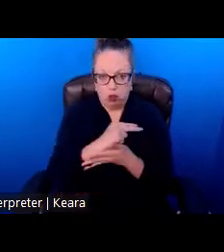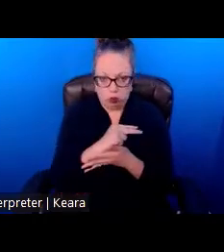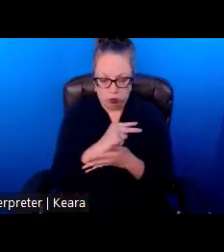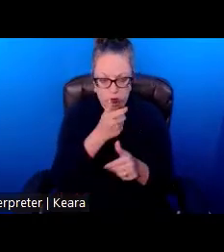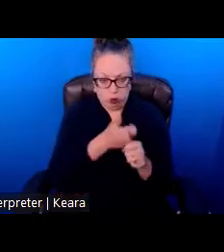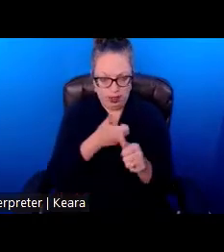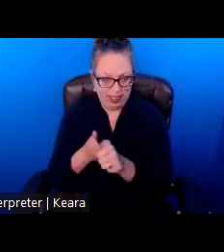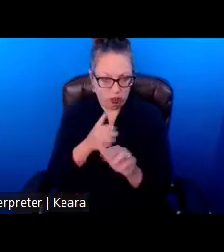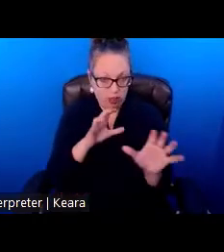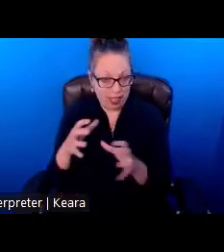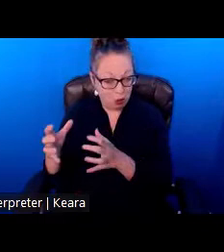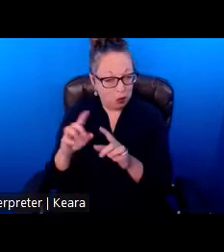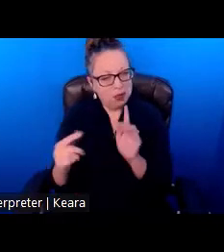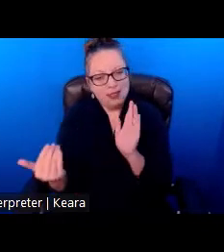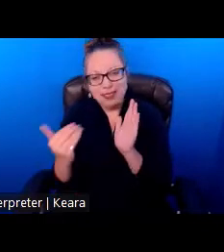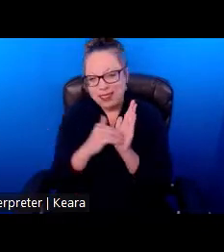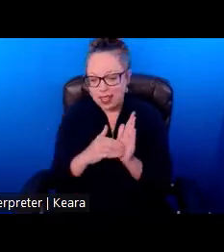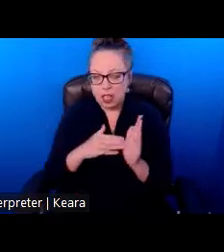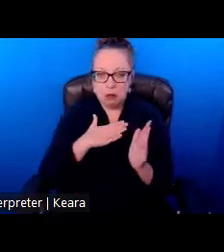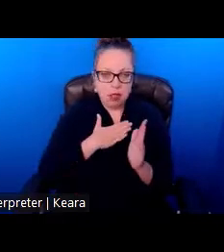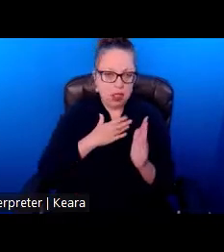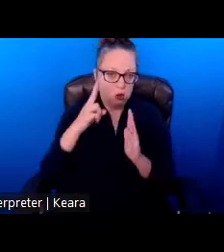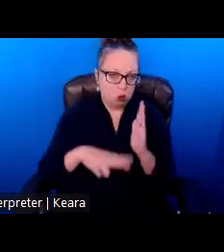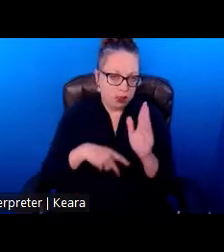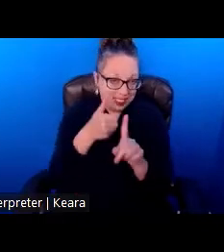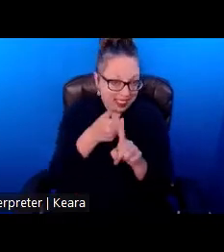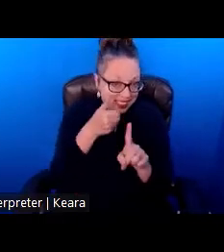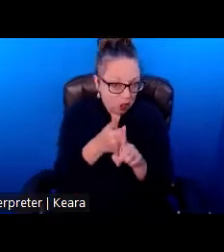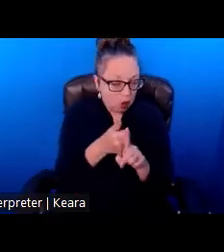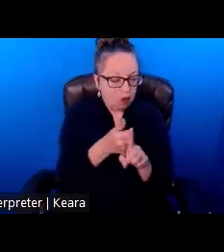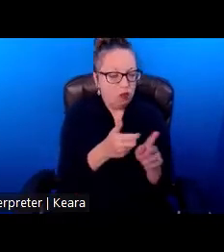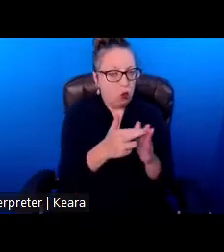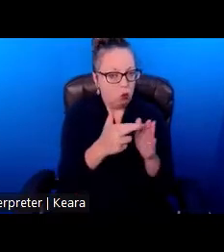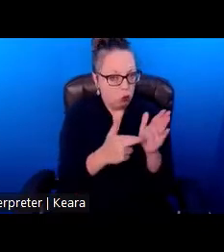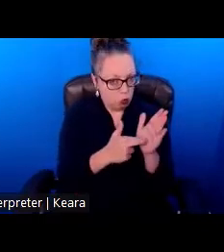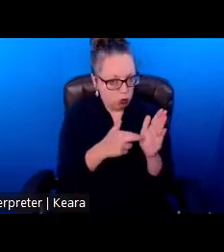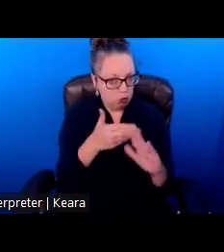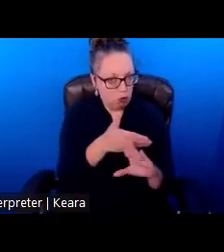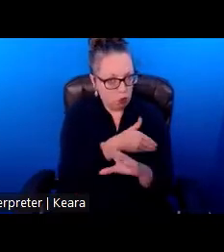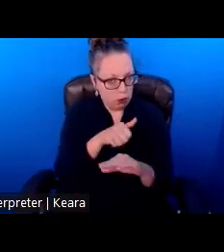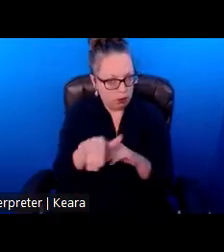sure to review the program guidelines before submitting an application. We also strongly